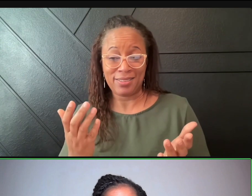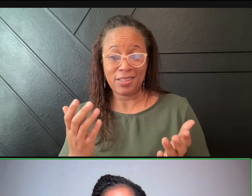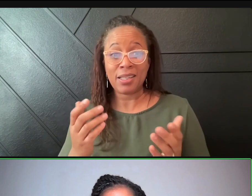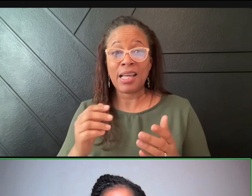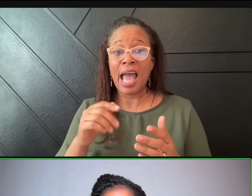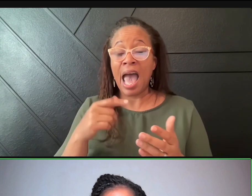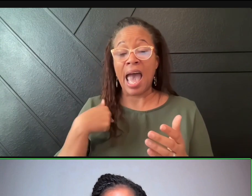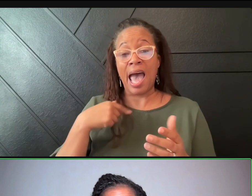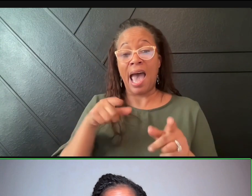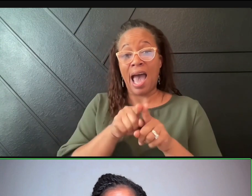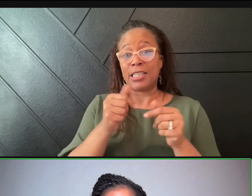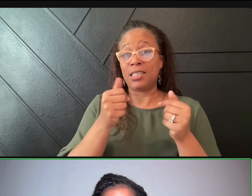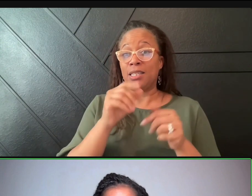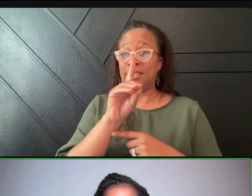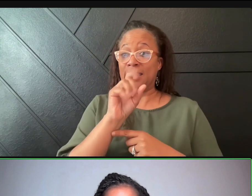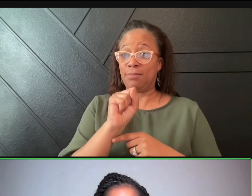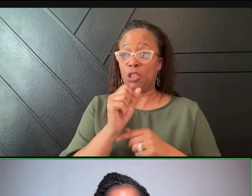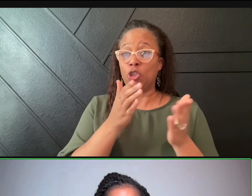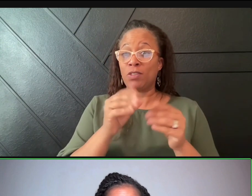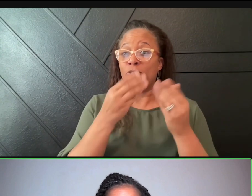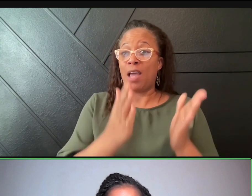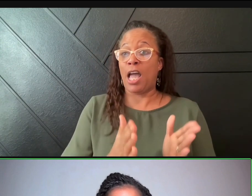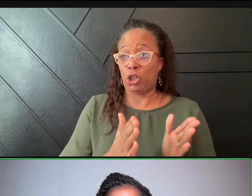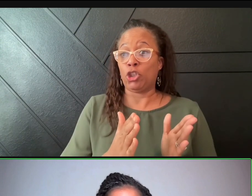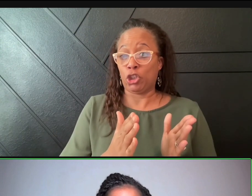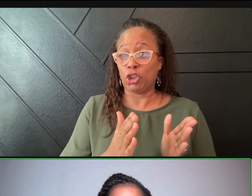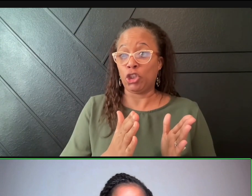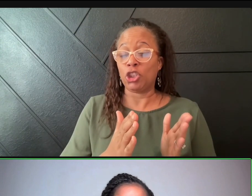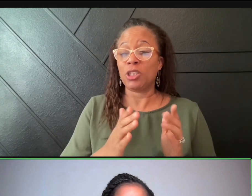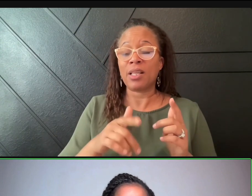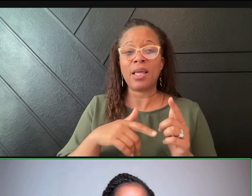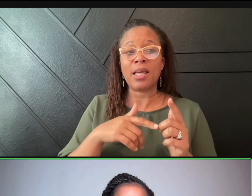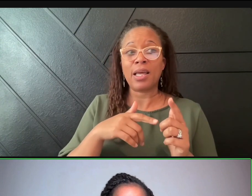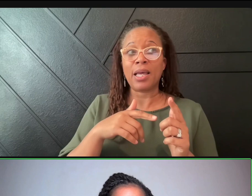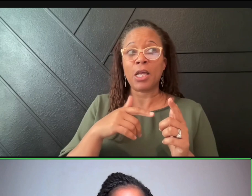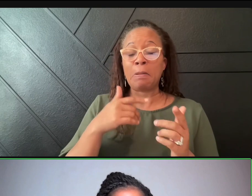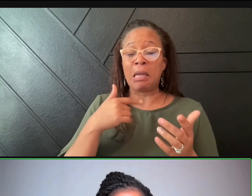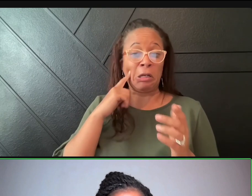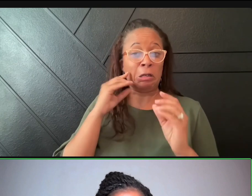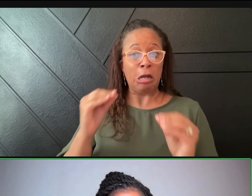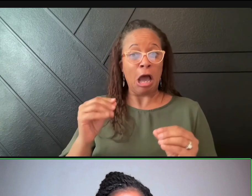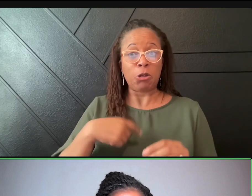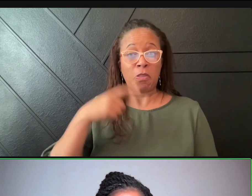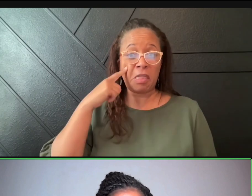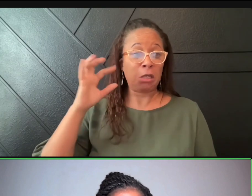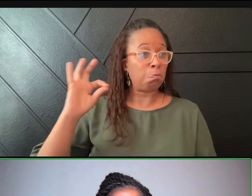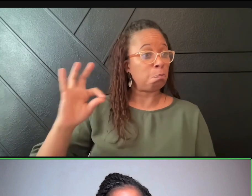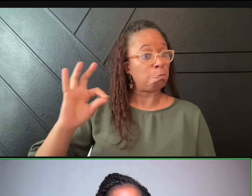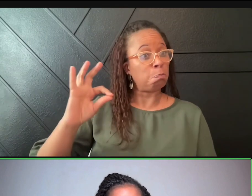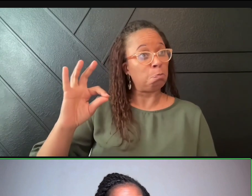And it may not be the best thing for them if they just don't say anything. As a disability service provider,